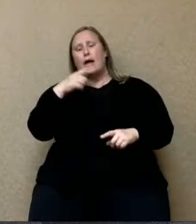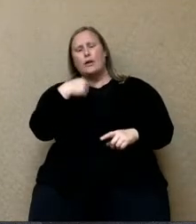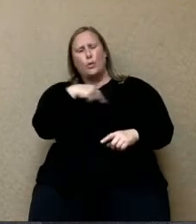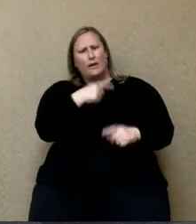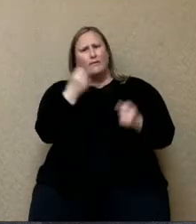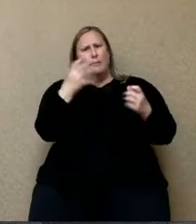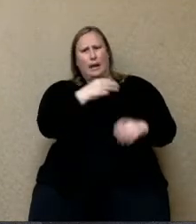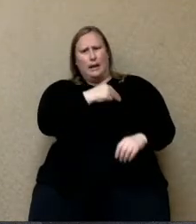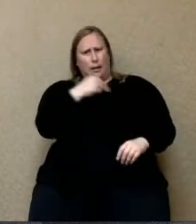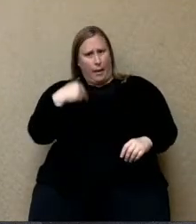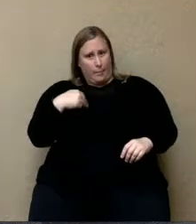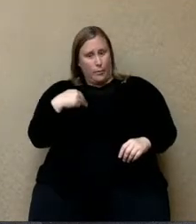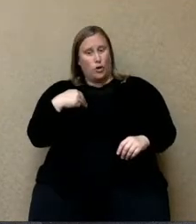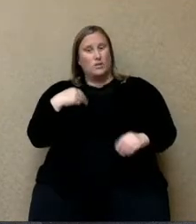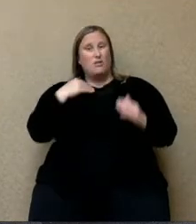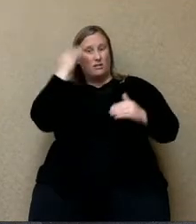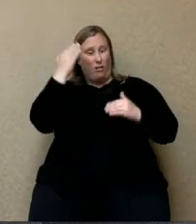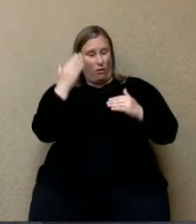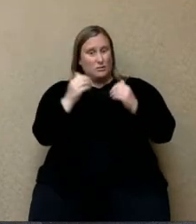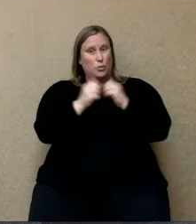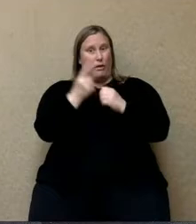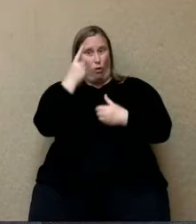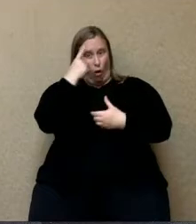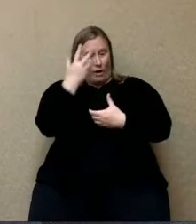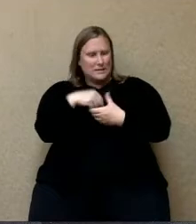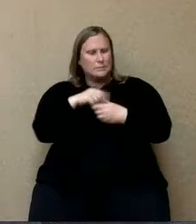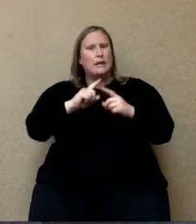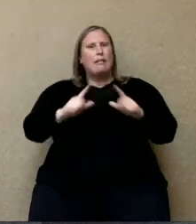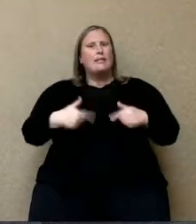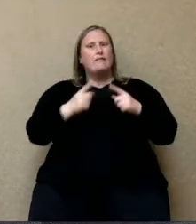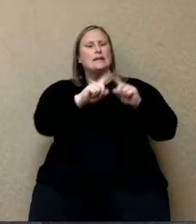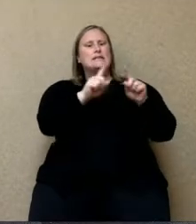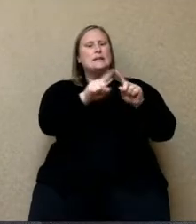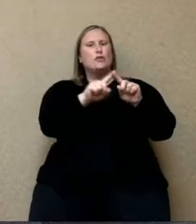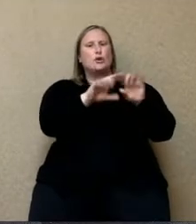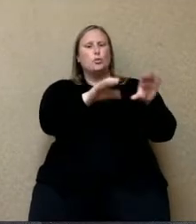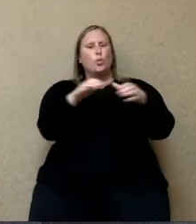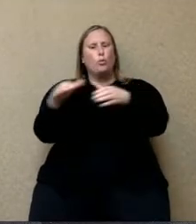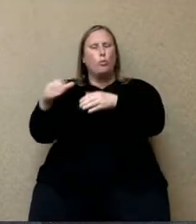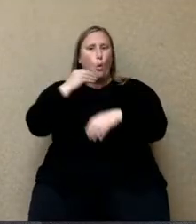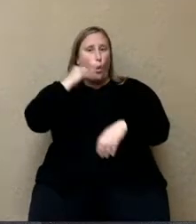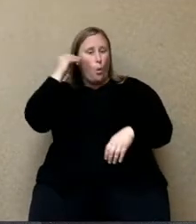autism that are living in different group homes and are really struggling.